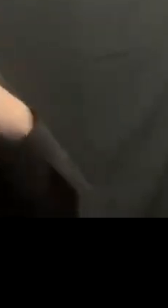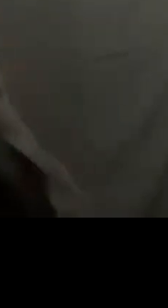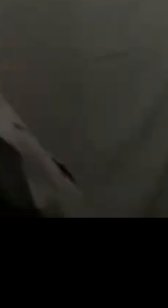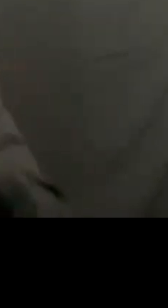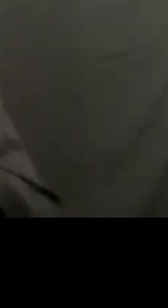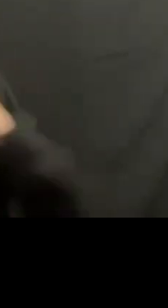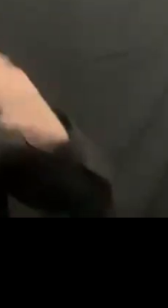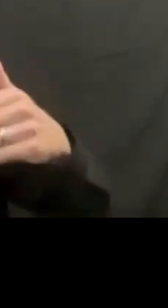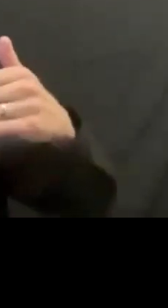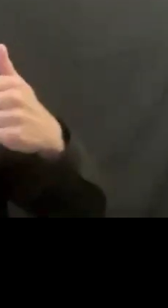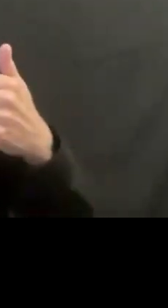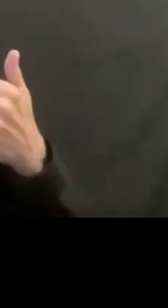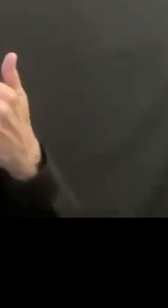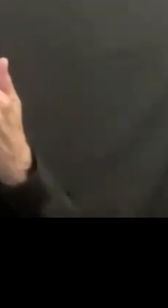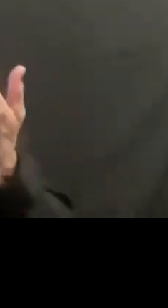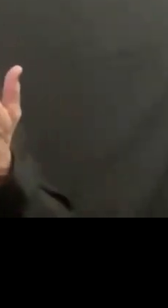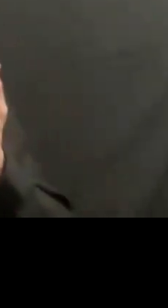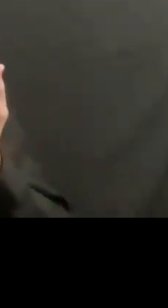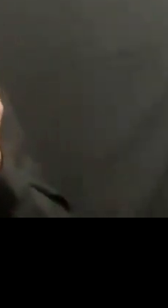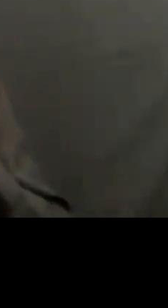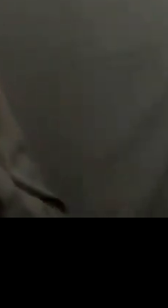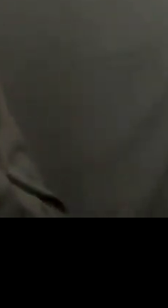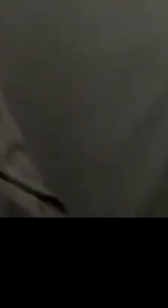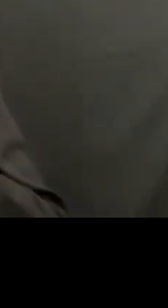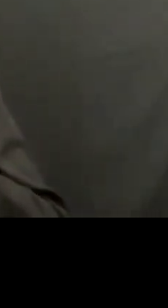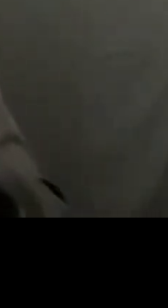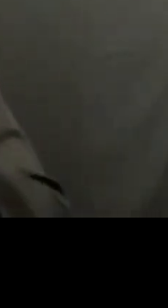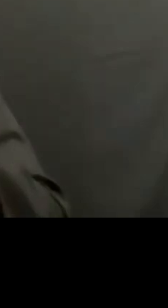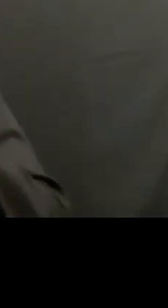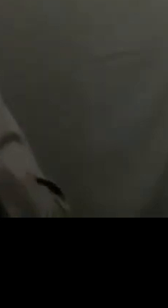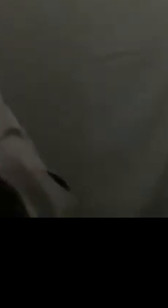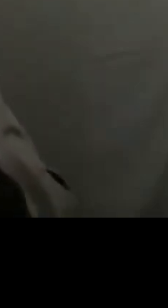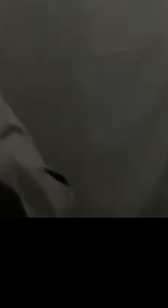working on a number of trainings related to procurement process.